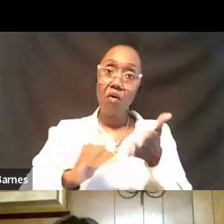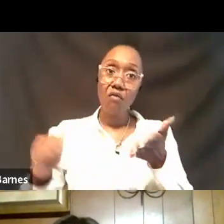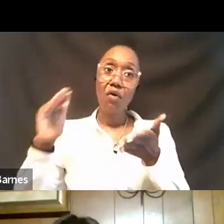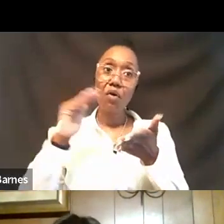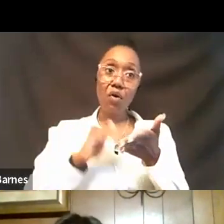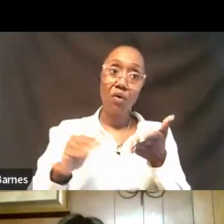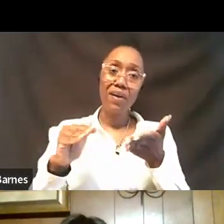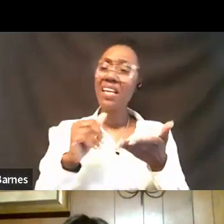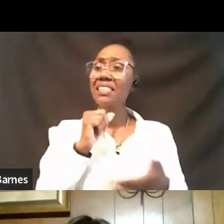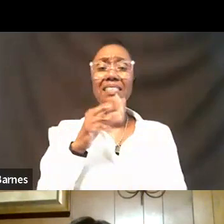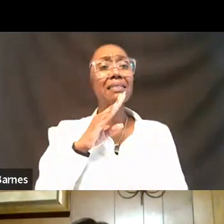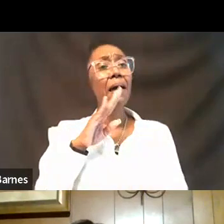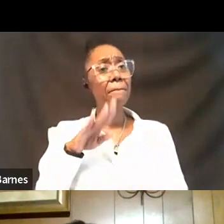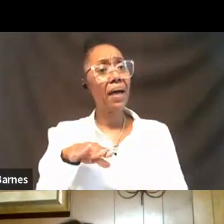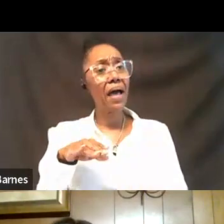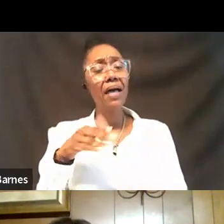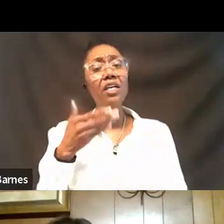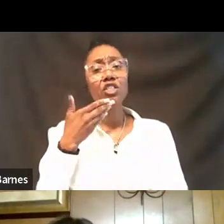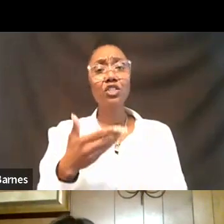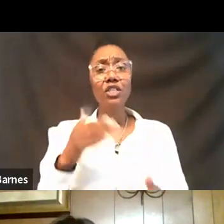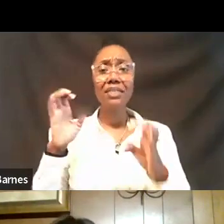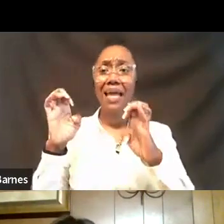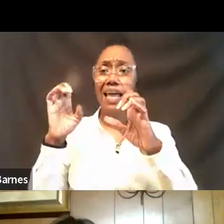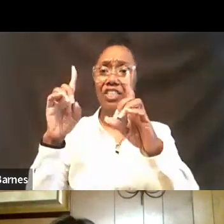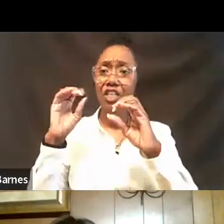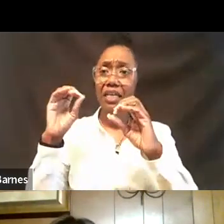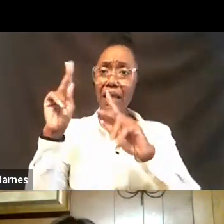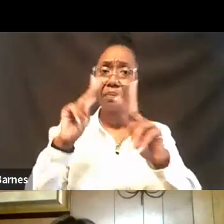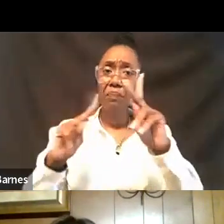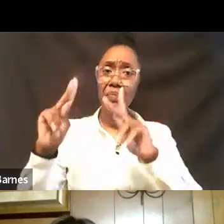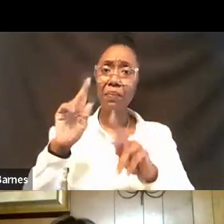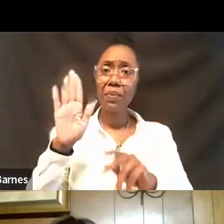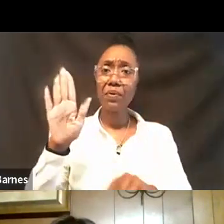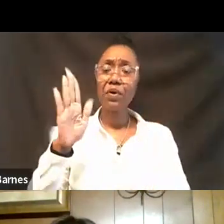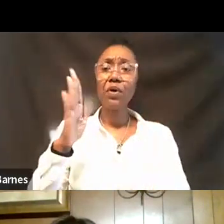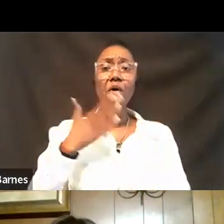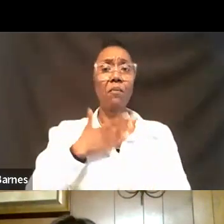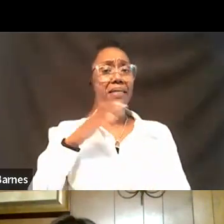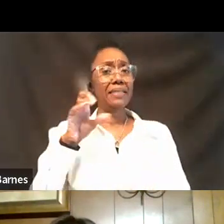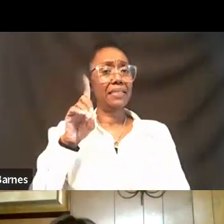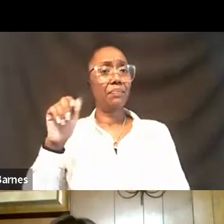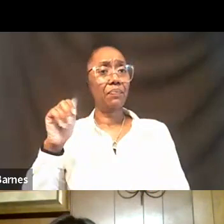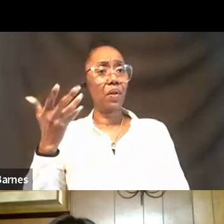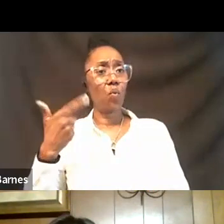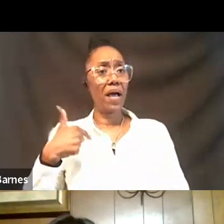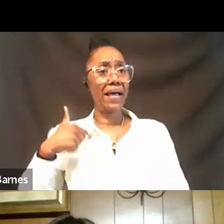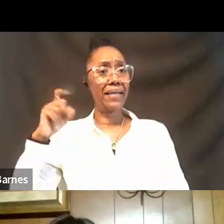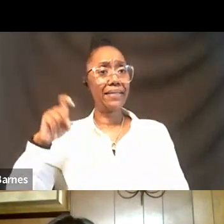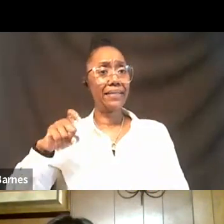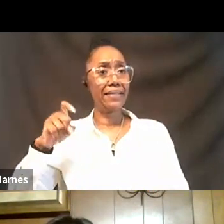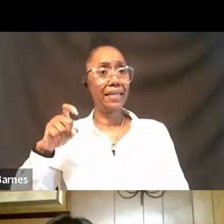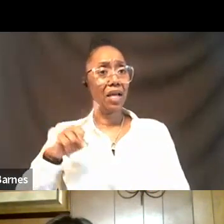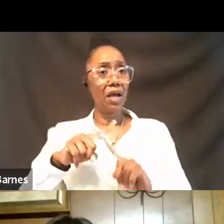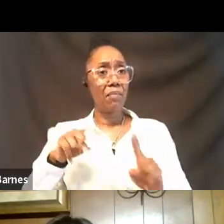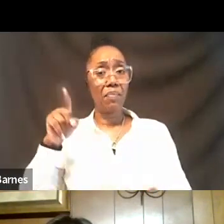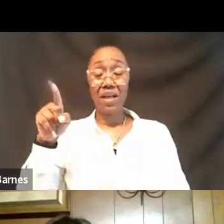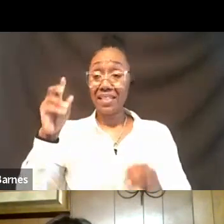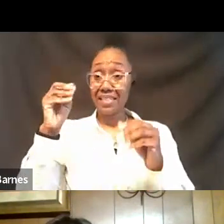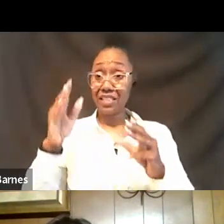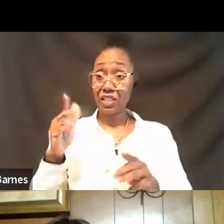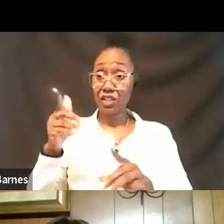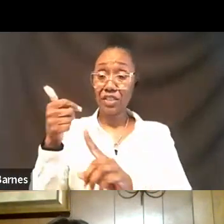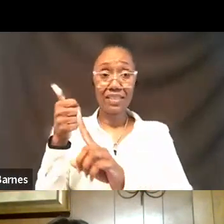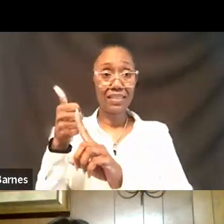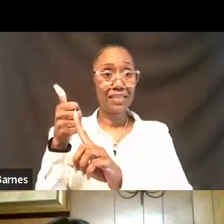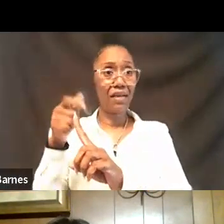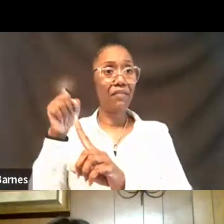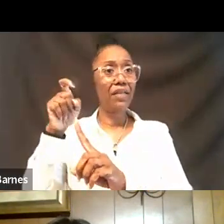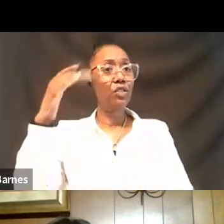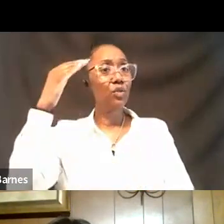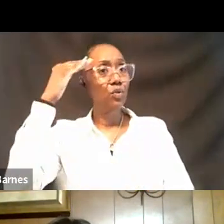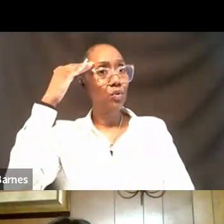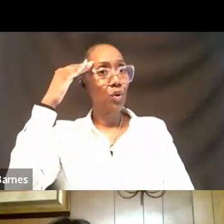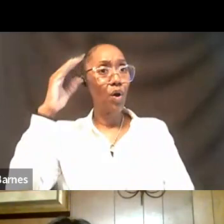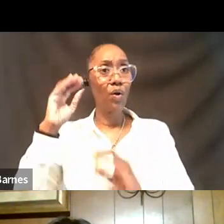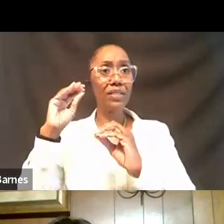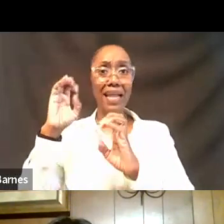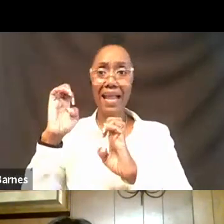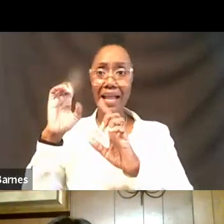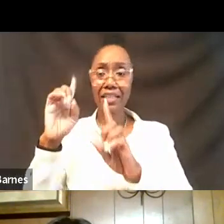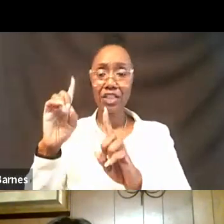It's good to educate people about your disabilities and what you need. But There's a point where the teachers themselves need to be educated before they even.